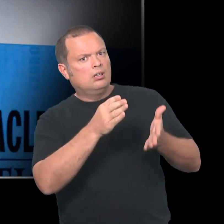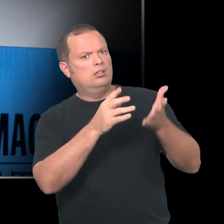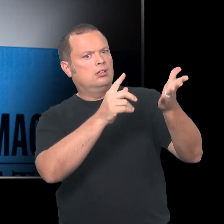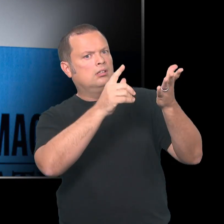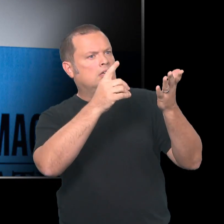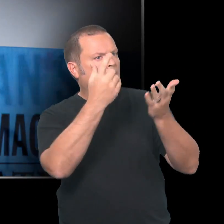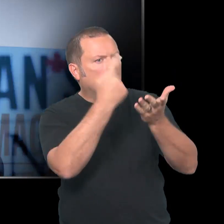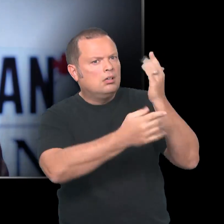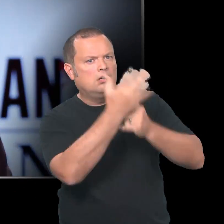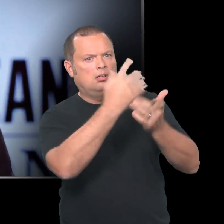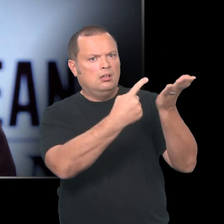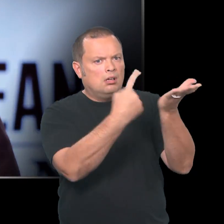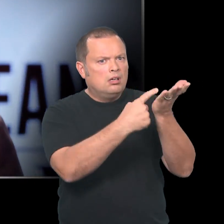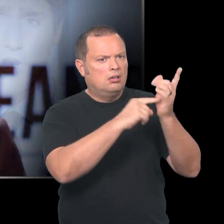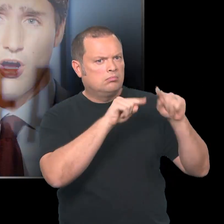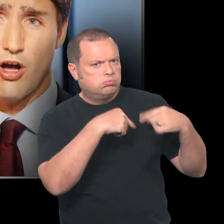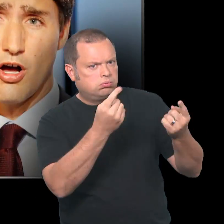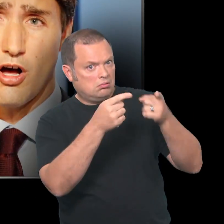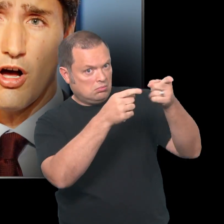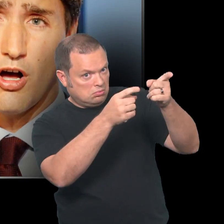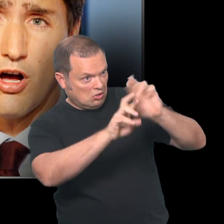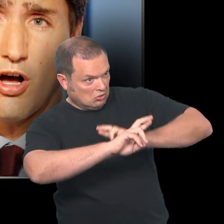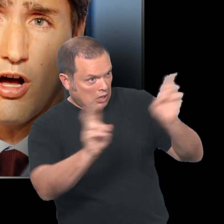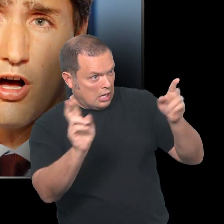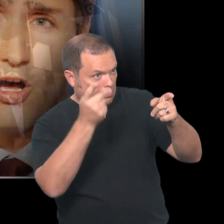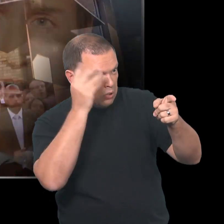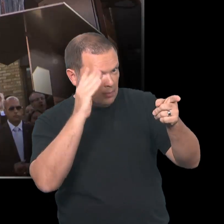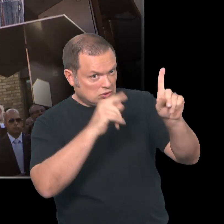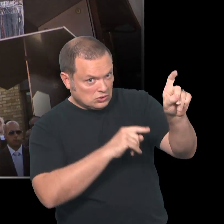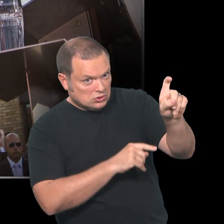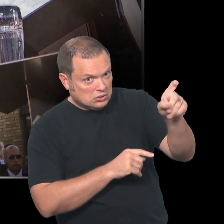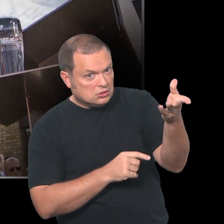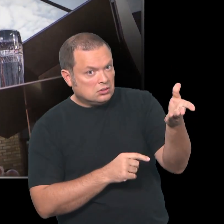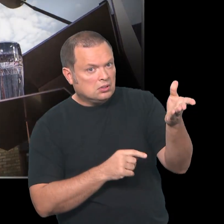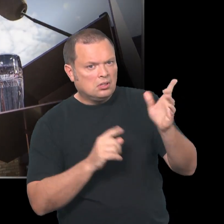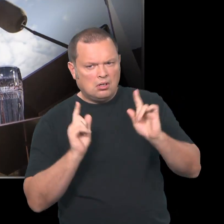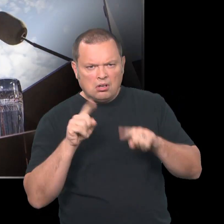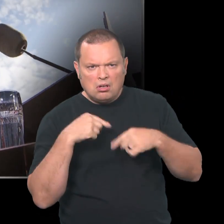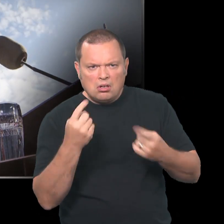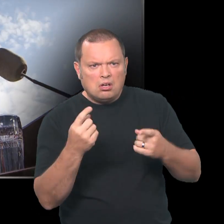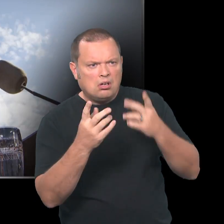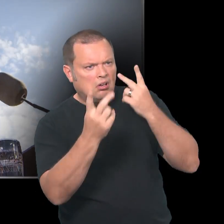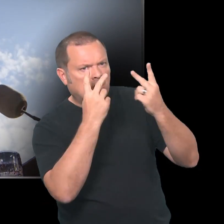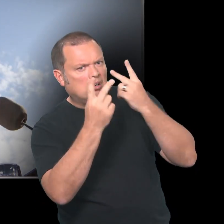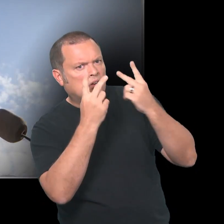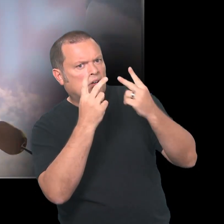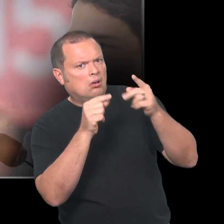and all eyes were on Justin Trudeau during that first debate. Could he do it? Was he ready?